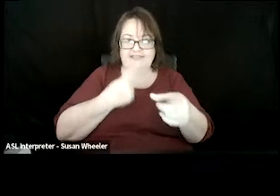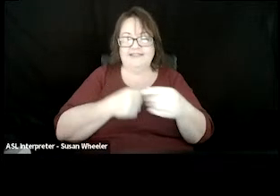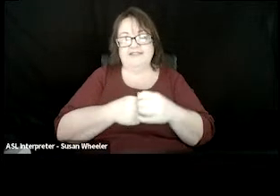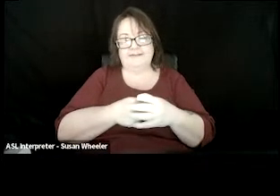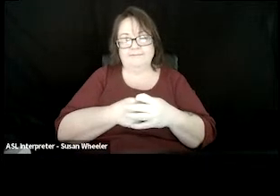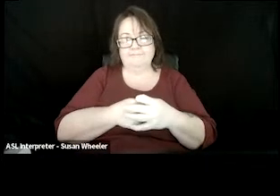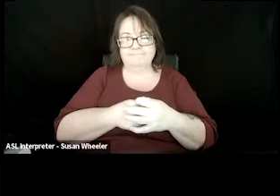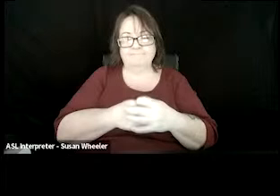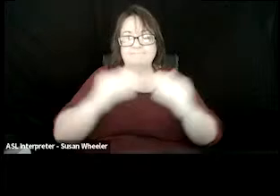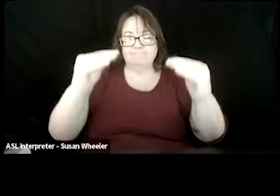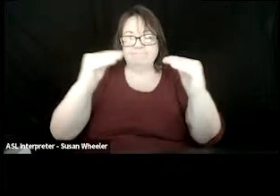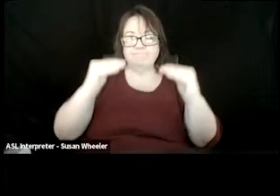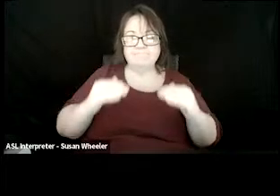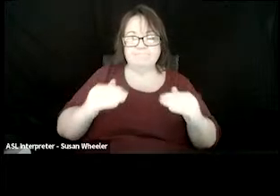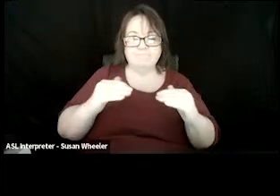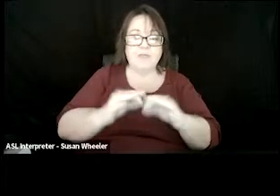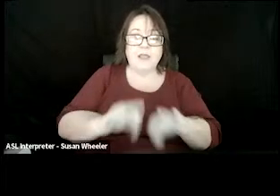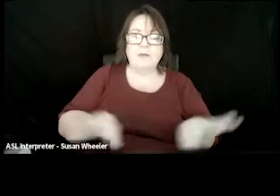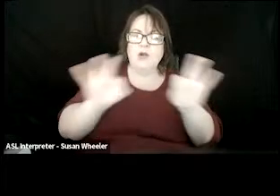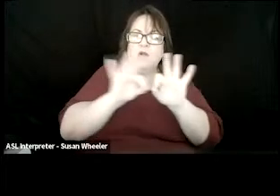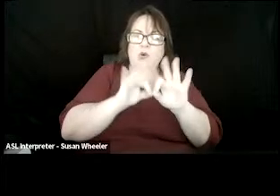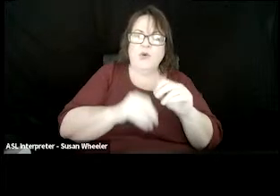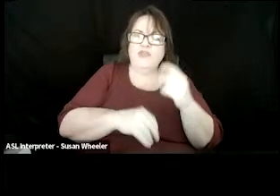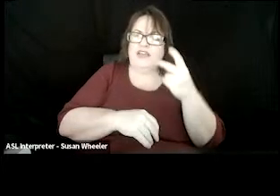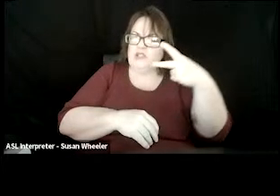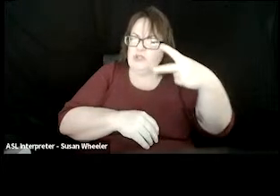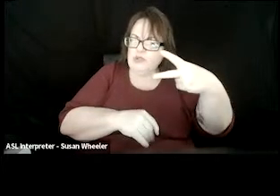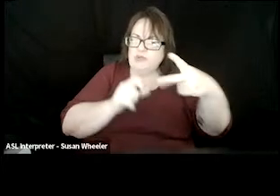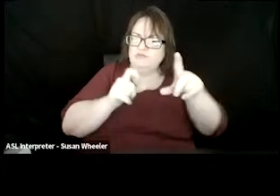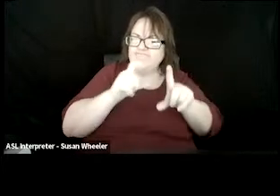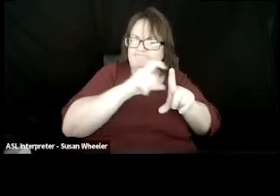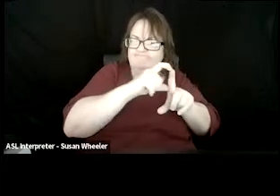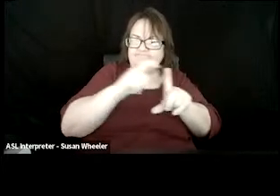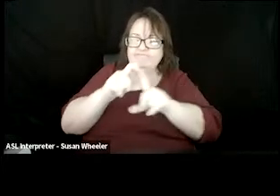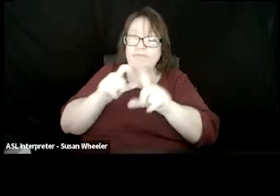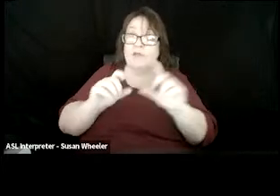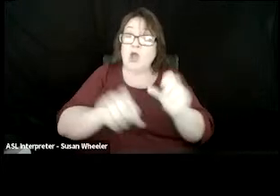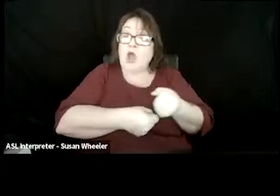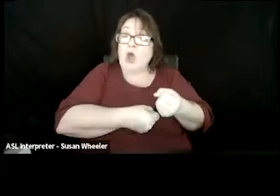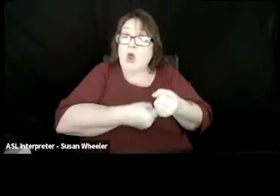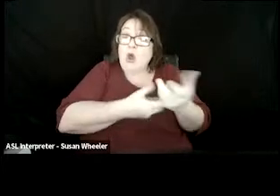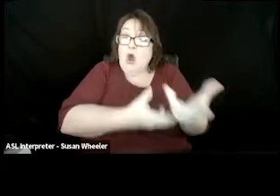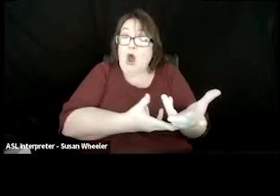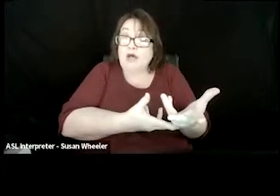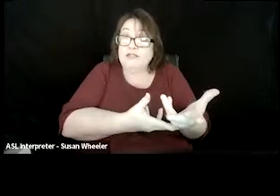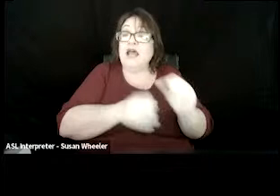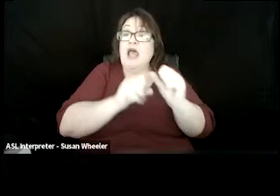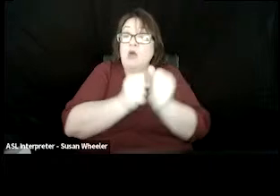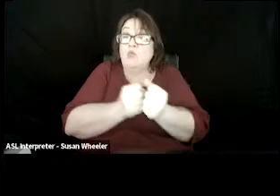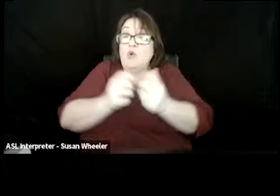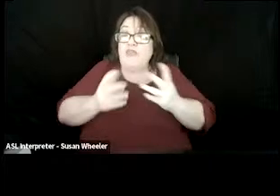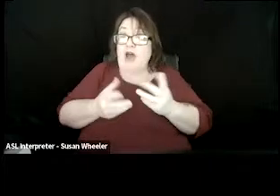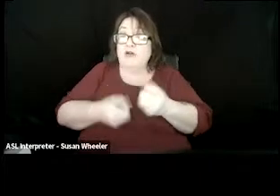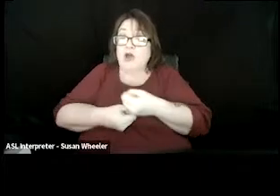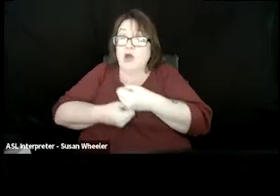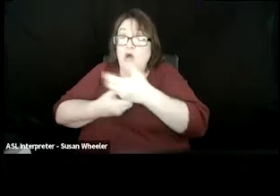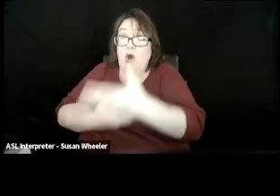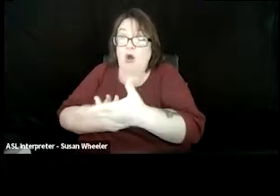Also, it's important to understand what these two terms mean cause and without cause, an employer will have language